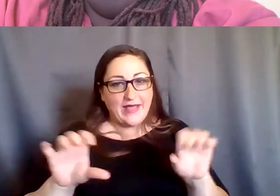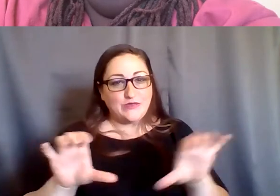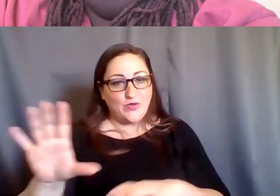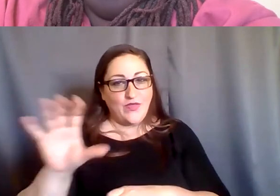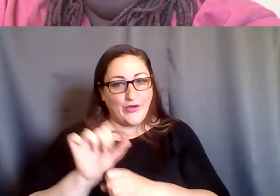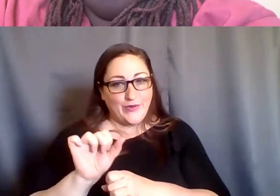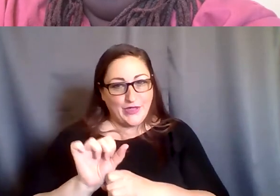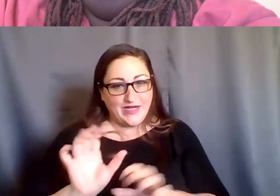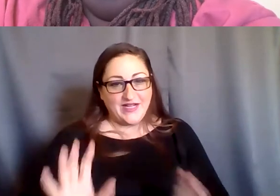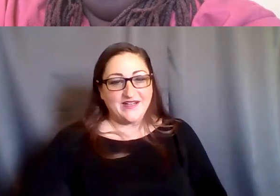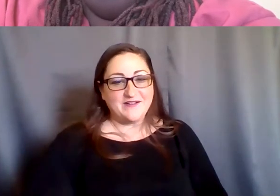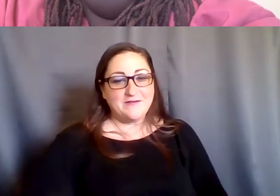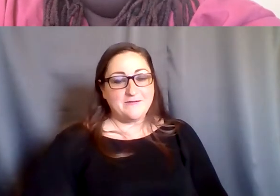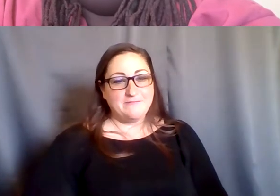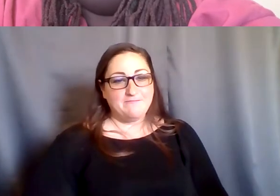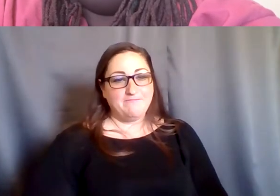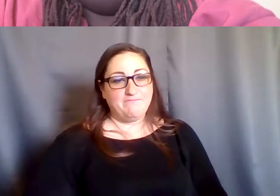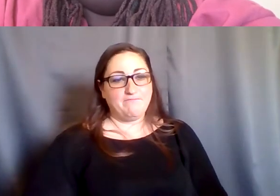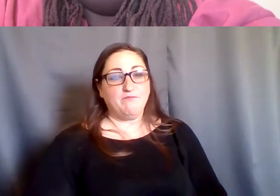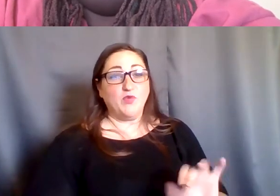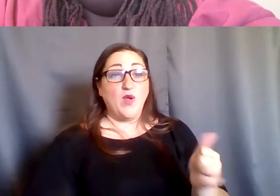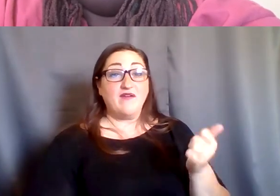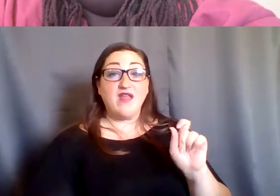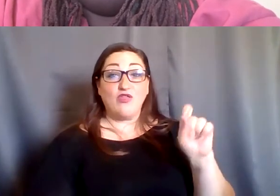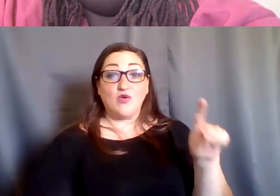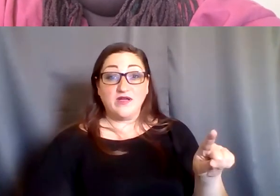We have another question from folks who are attending.